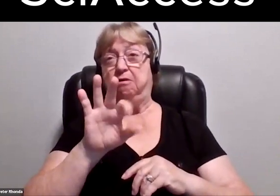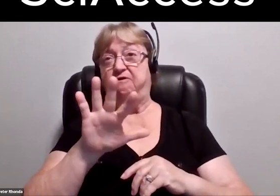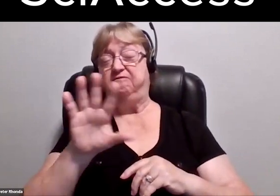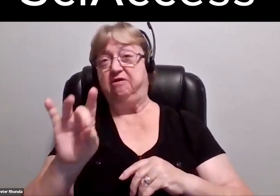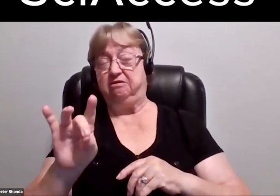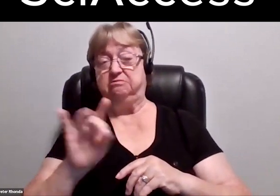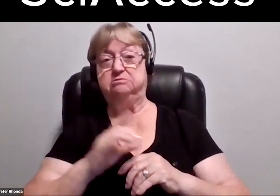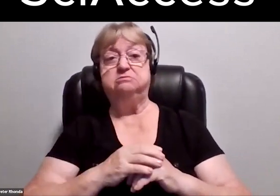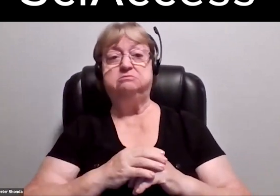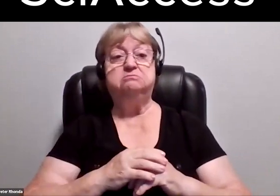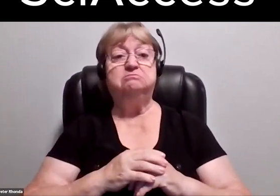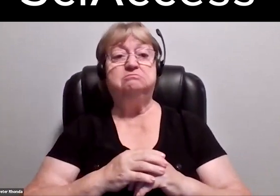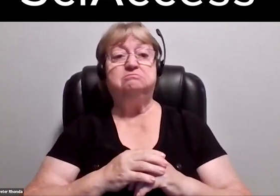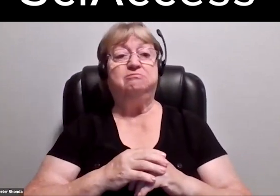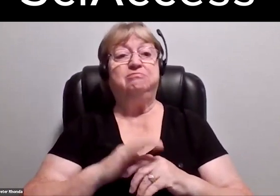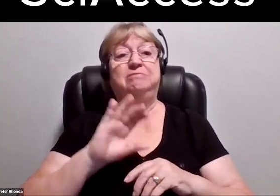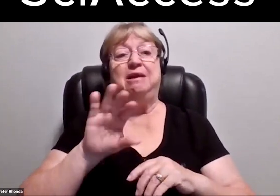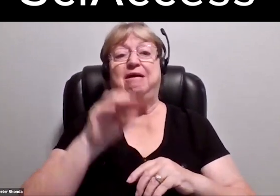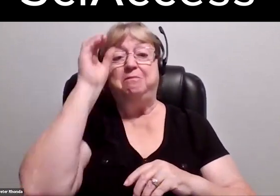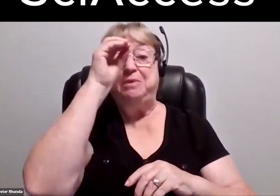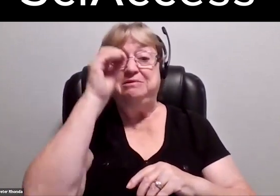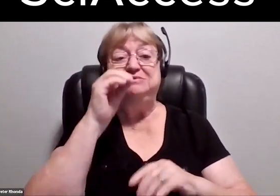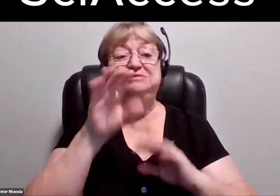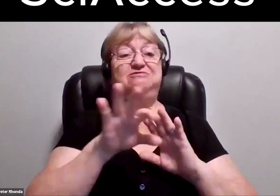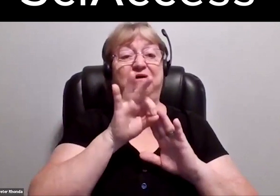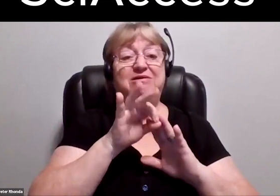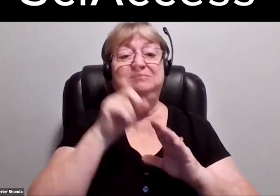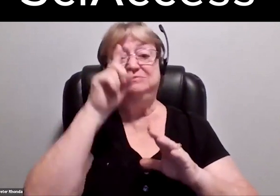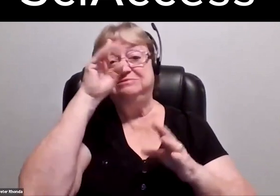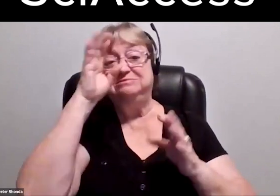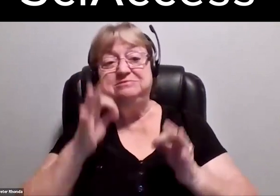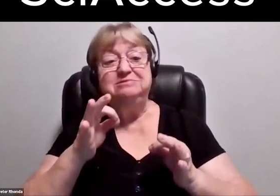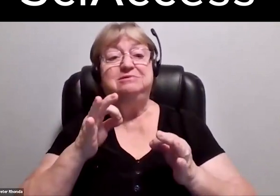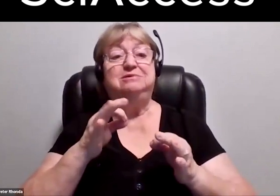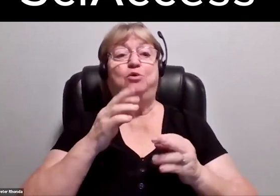and conclusions or recommendations expressed are those of us, the authors, and not necessarily reflecting